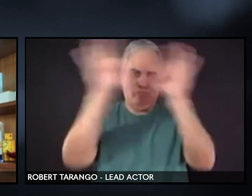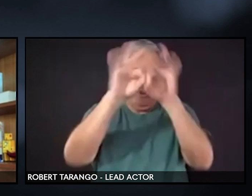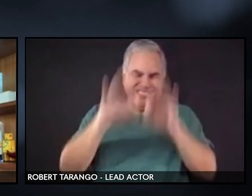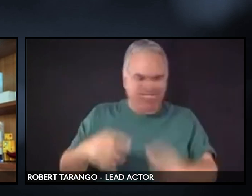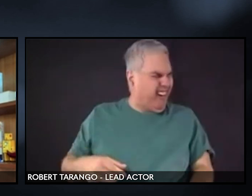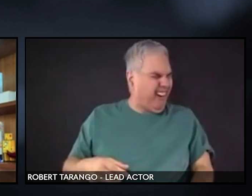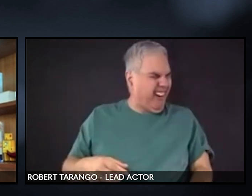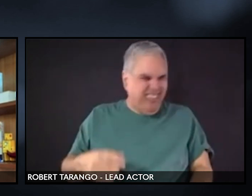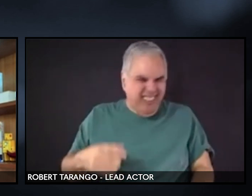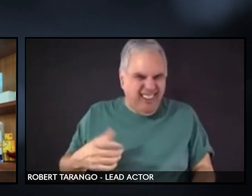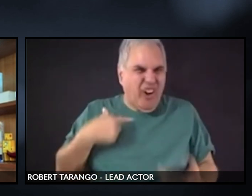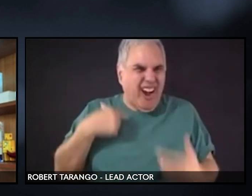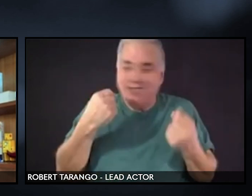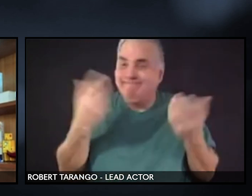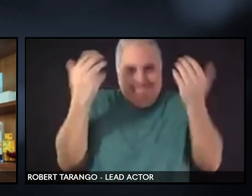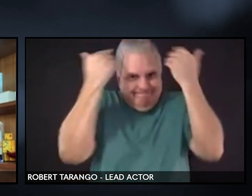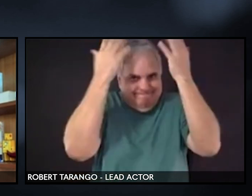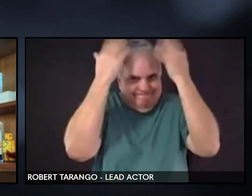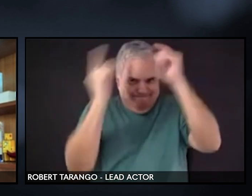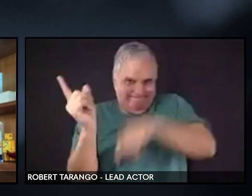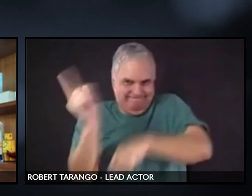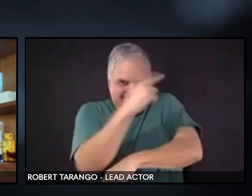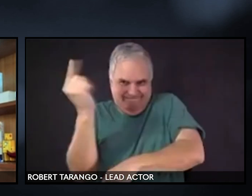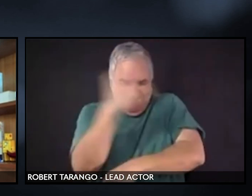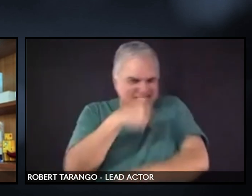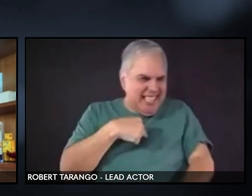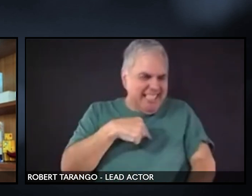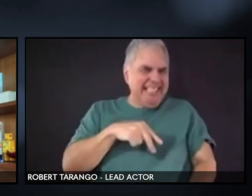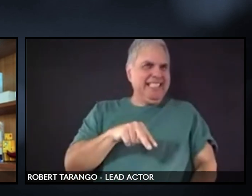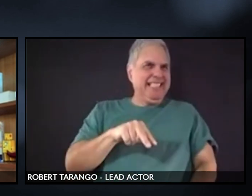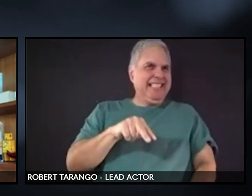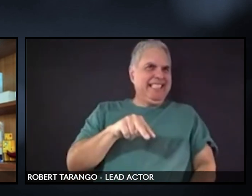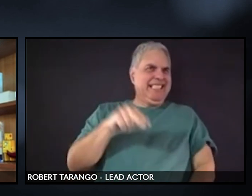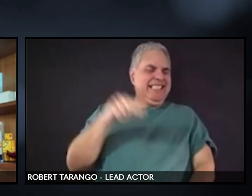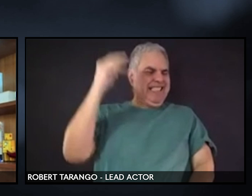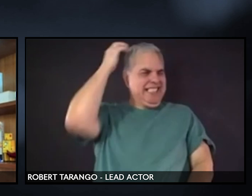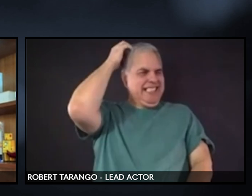the other building." But they didn't tell me why. And I'm like, "oh, okay."